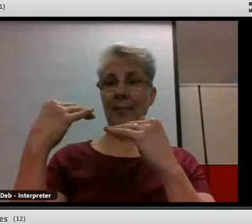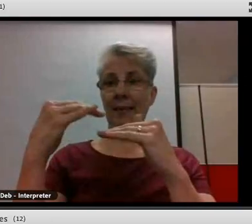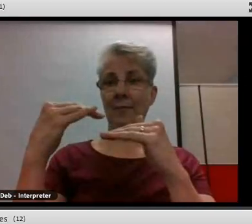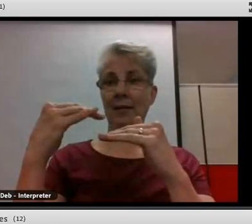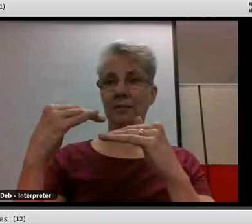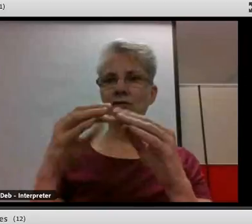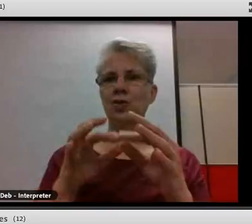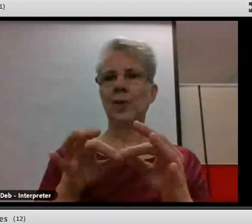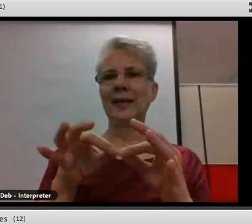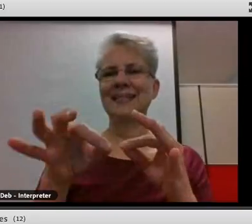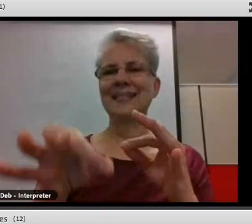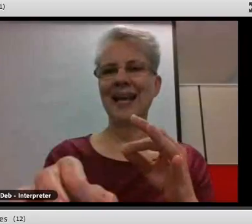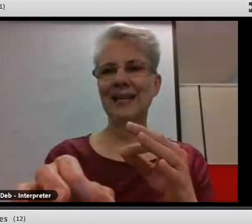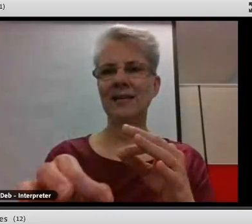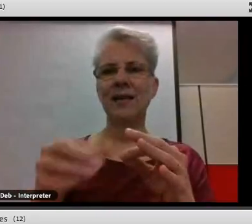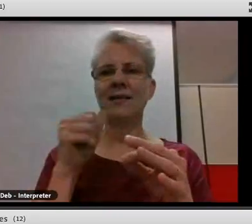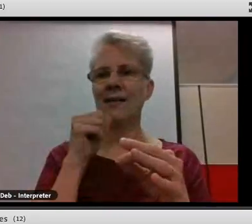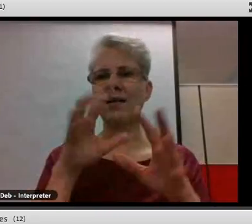I'm just curious.